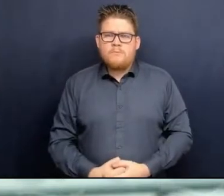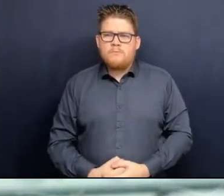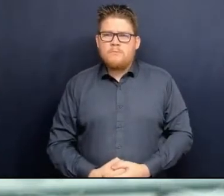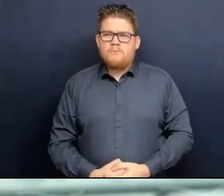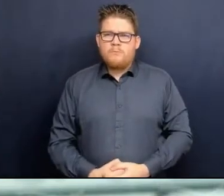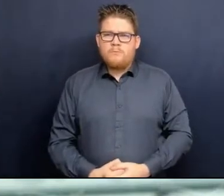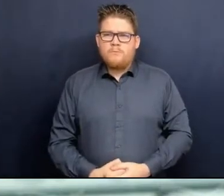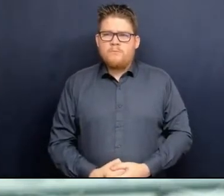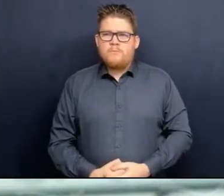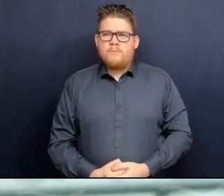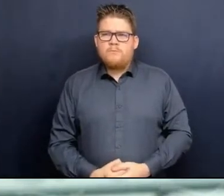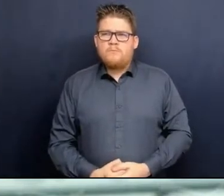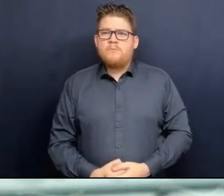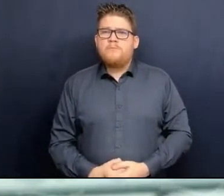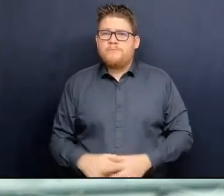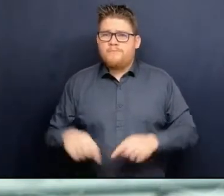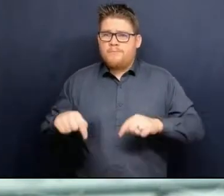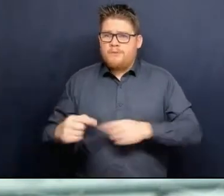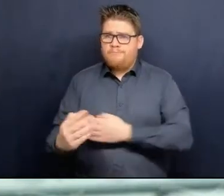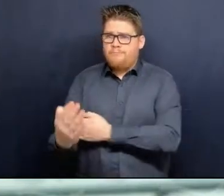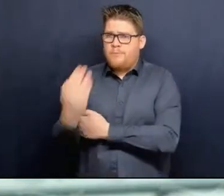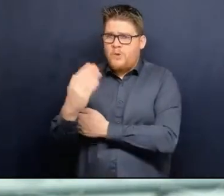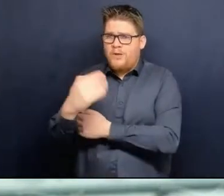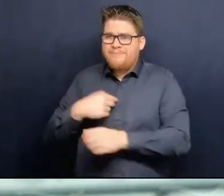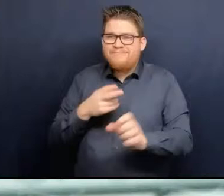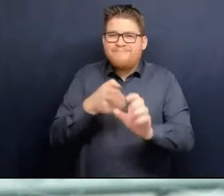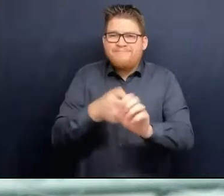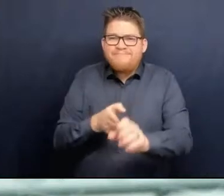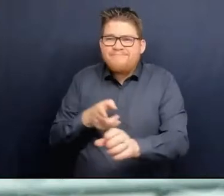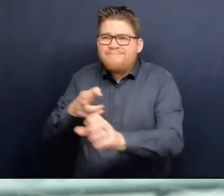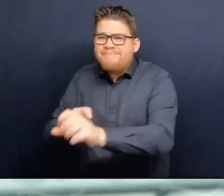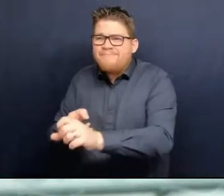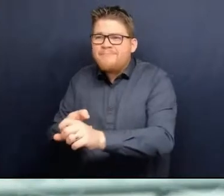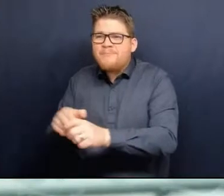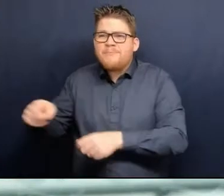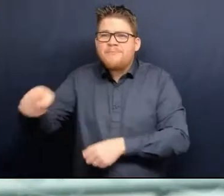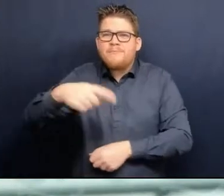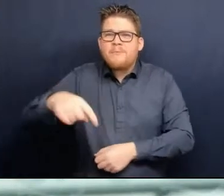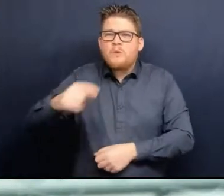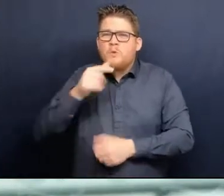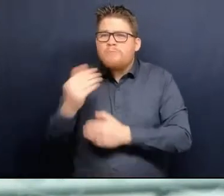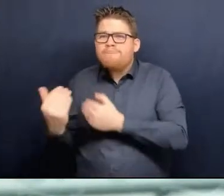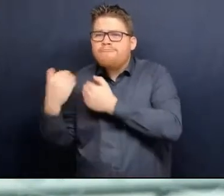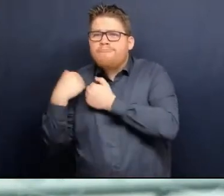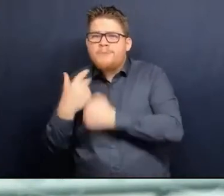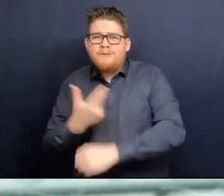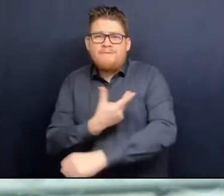morning, I had the opportunity to spend some time with immunizes across BC and across